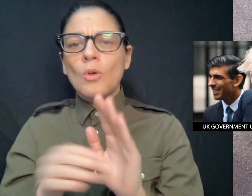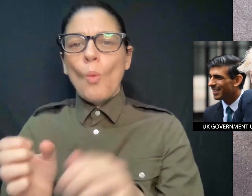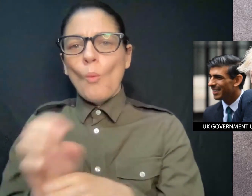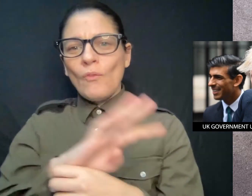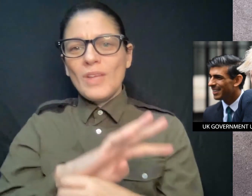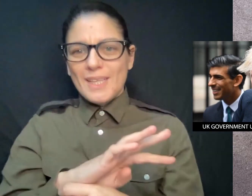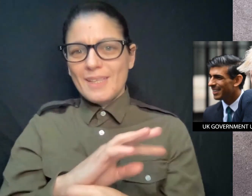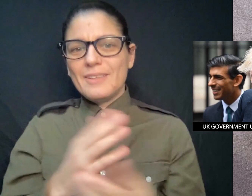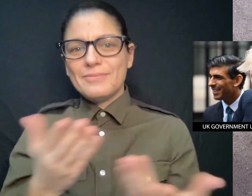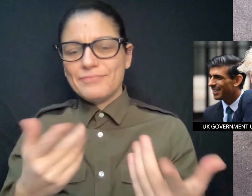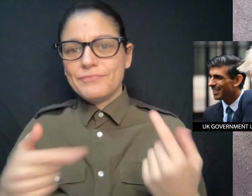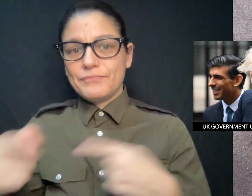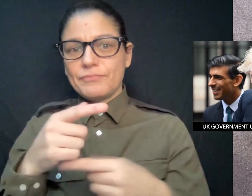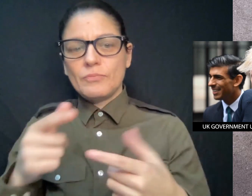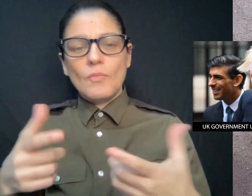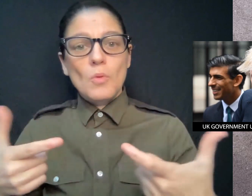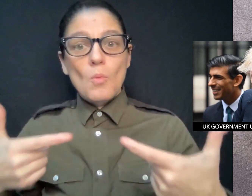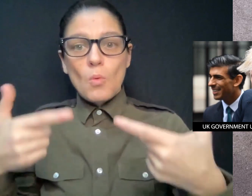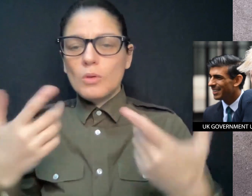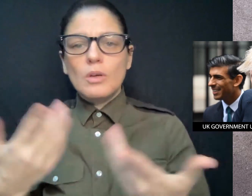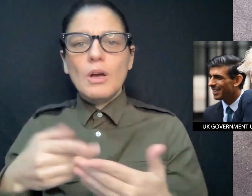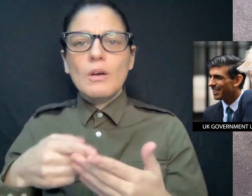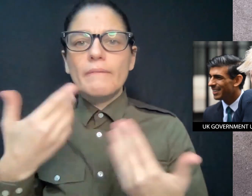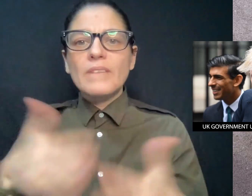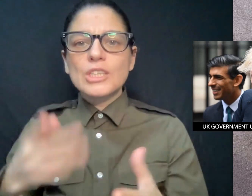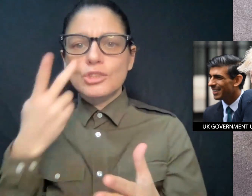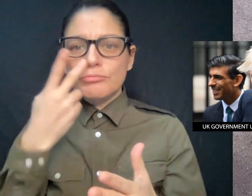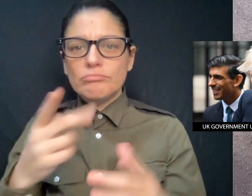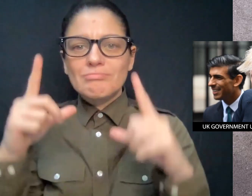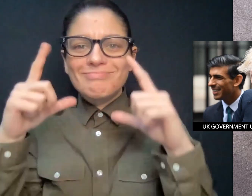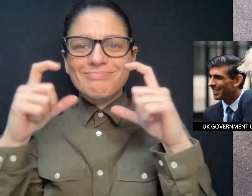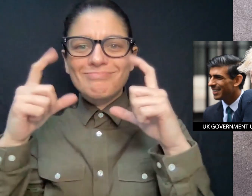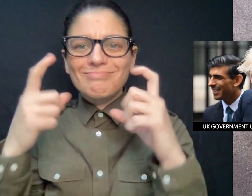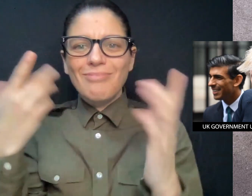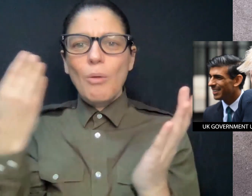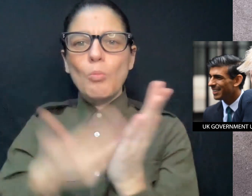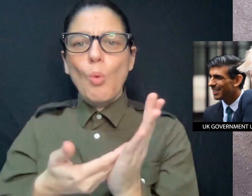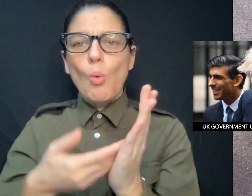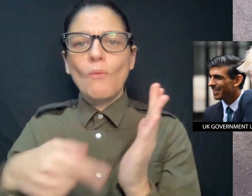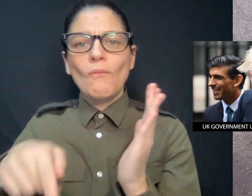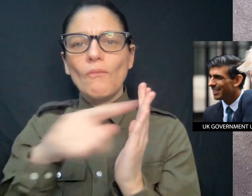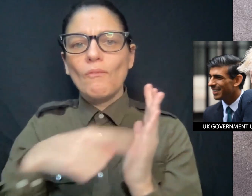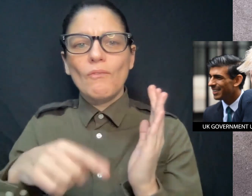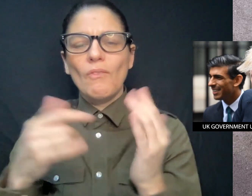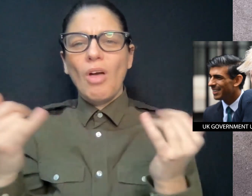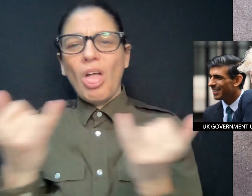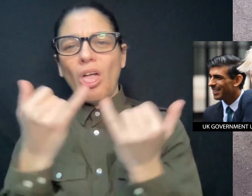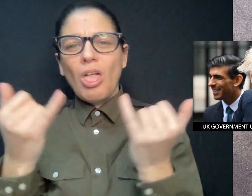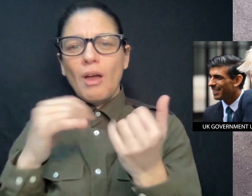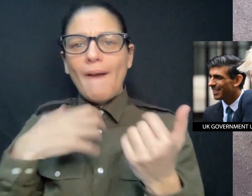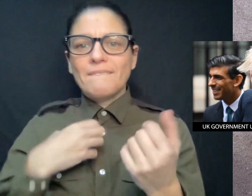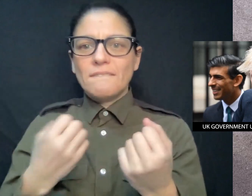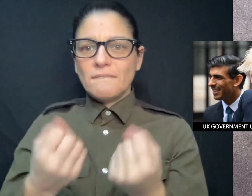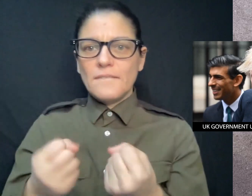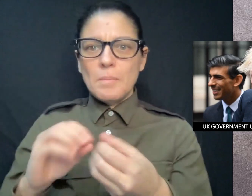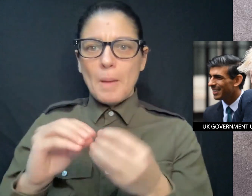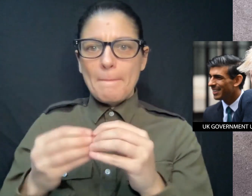to his new covid restrictions and he's facing harsh criticism after more pictures emerged